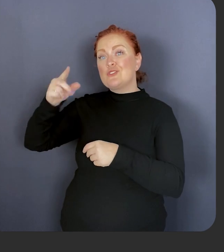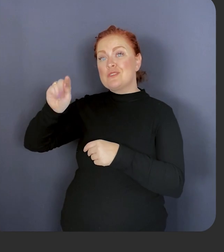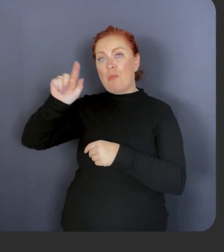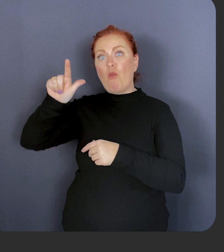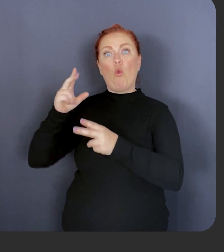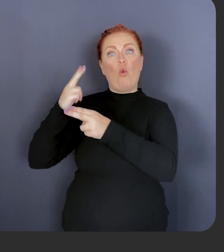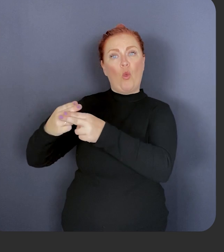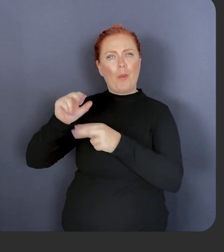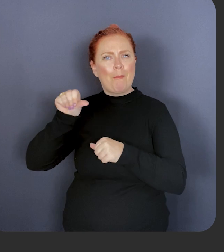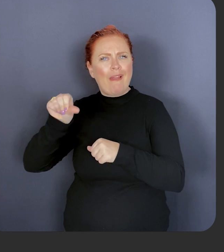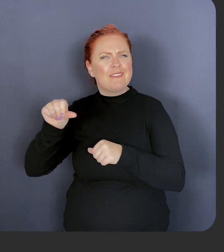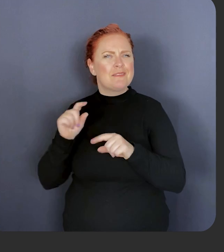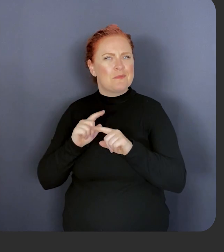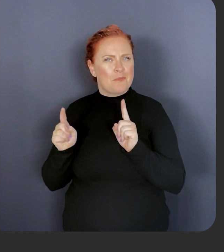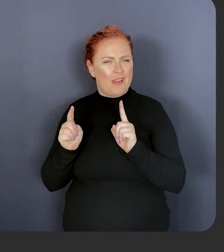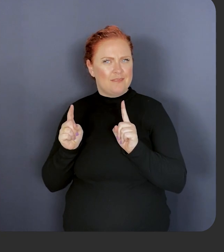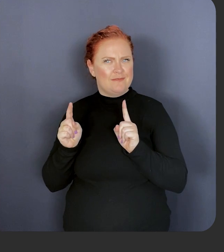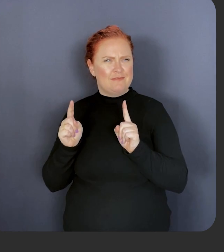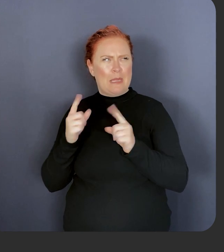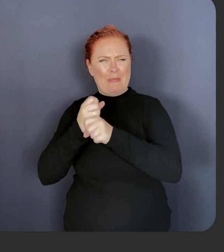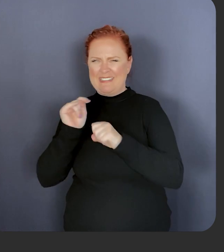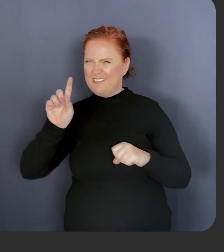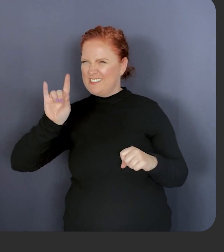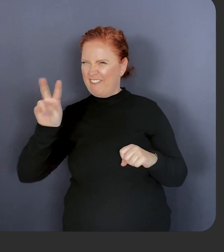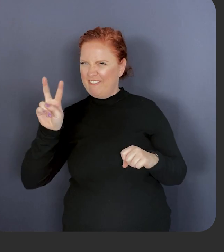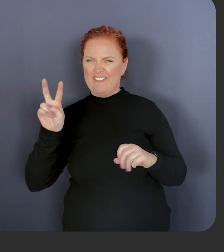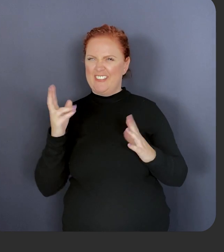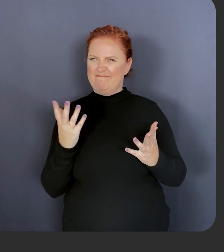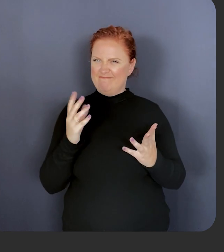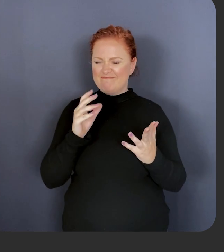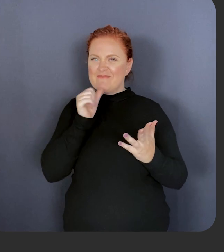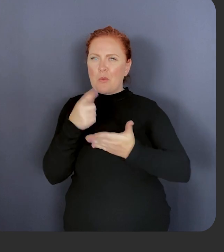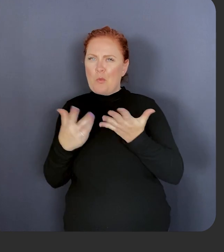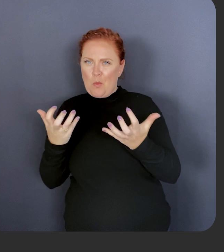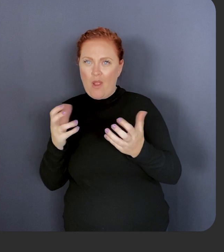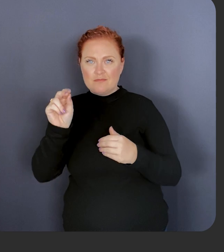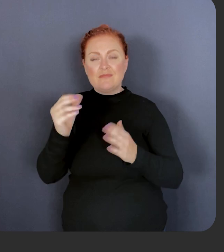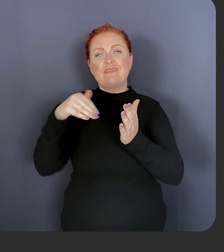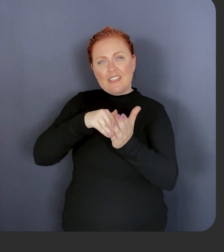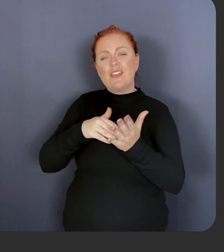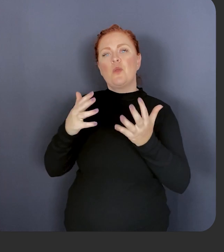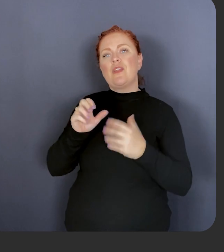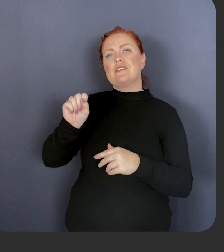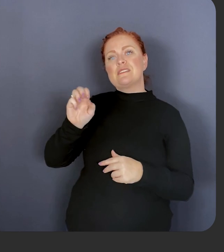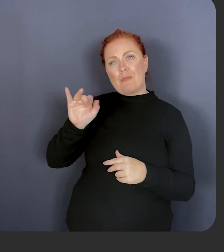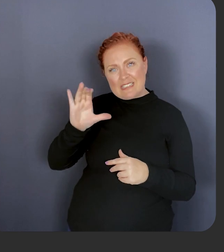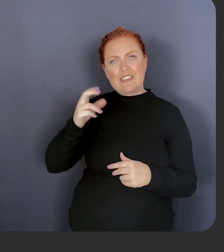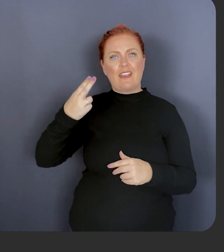It just is a div, which is really not what we want here because, again, we want to use the semantic HTML for this.